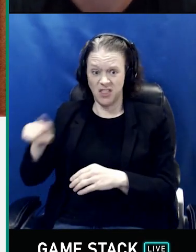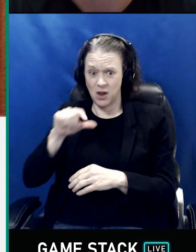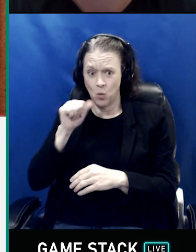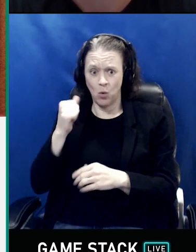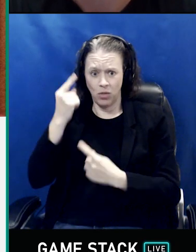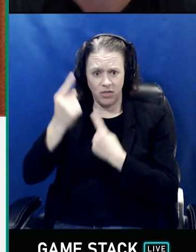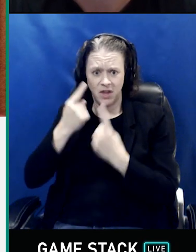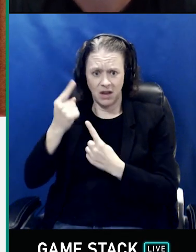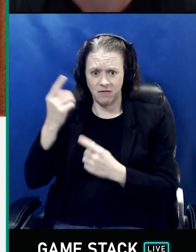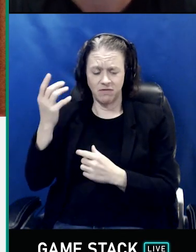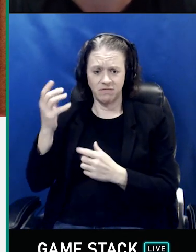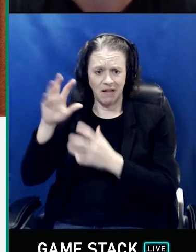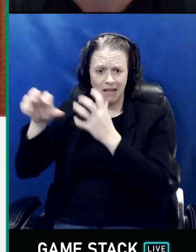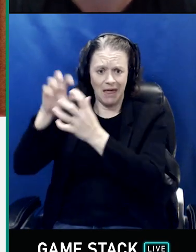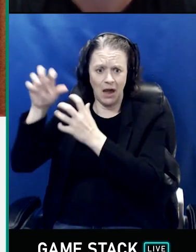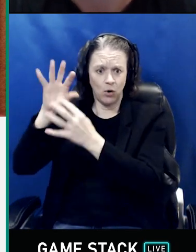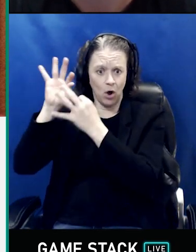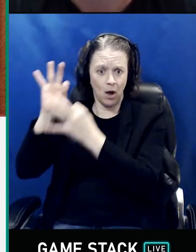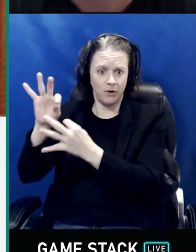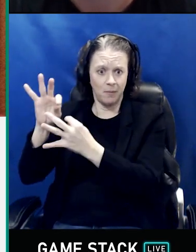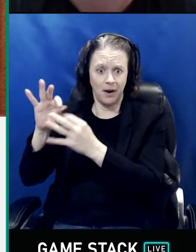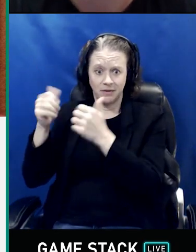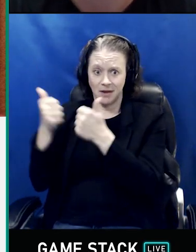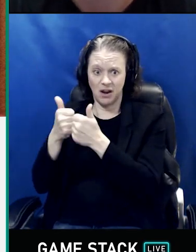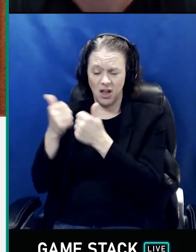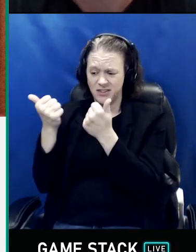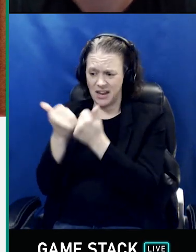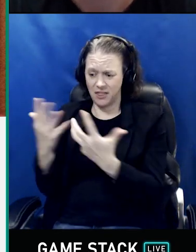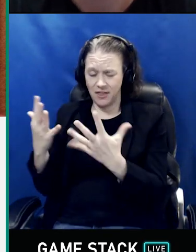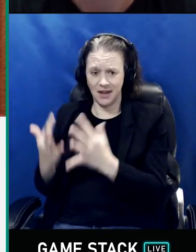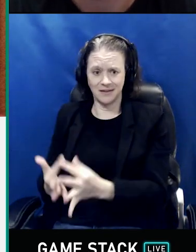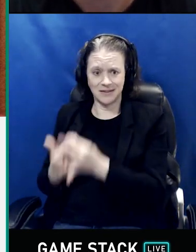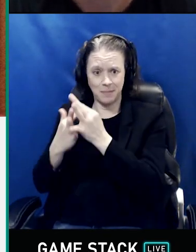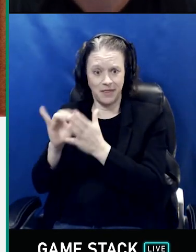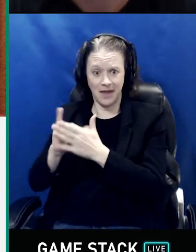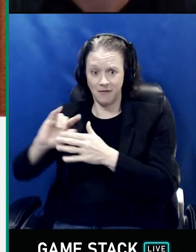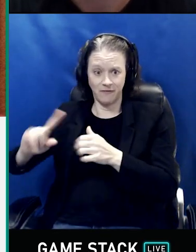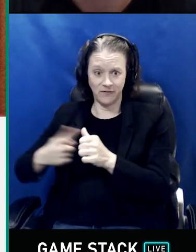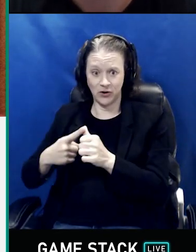they first experience it. A first-class mobile experience that runs just as well